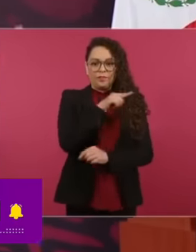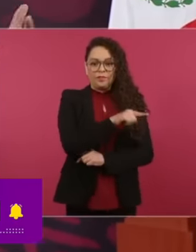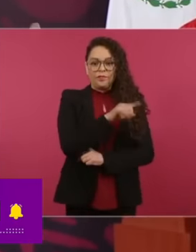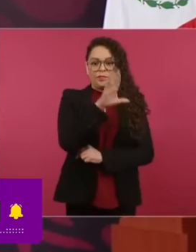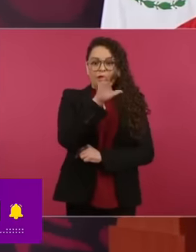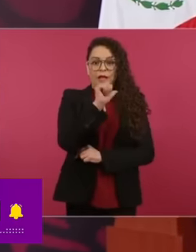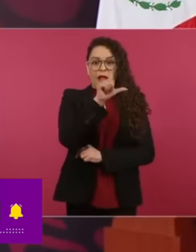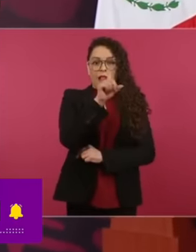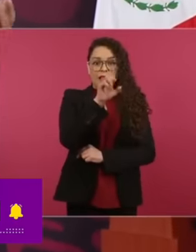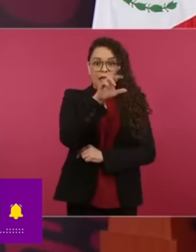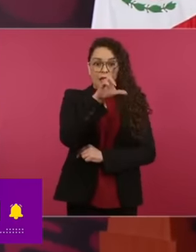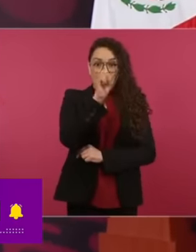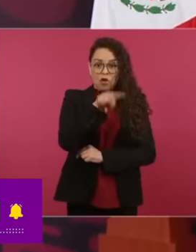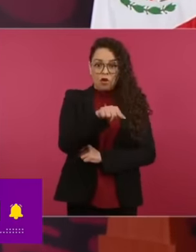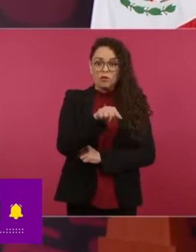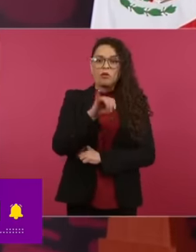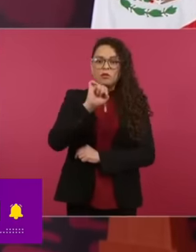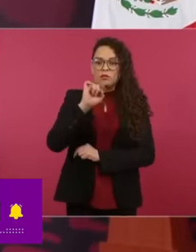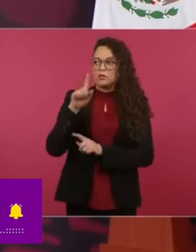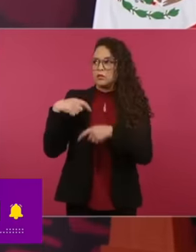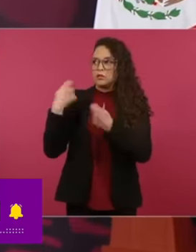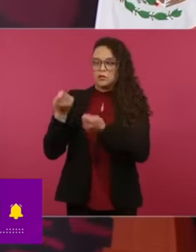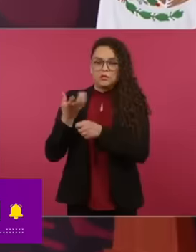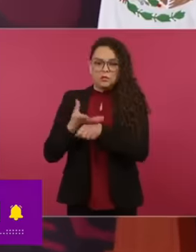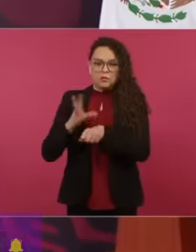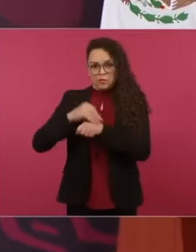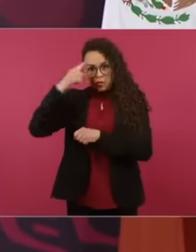Mexico